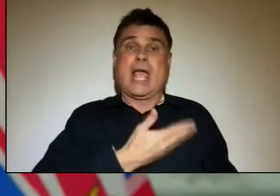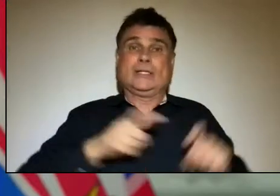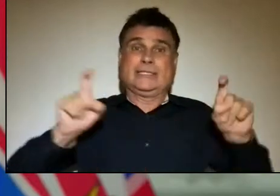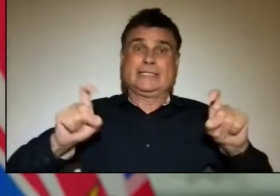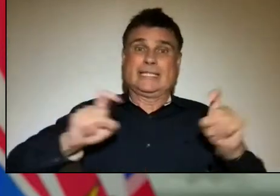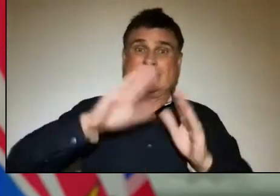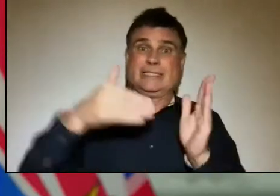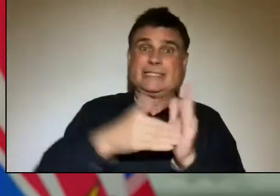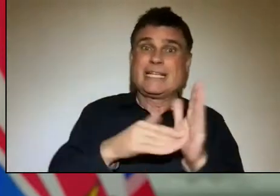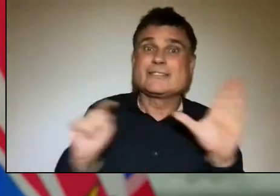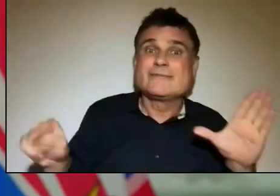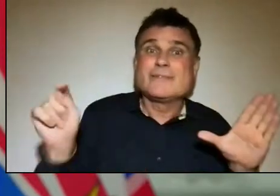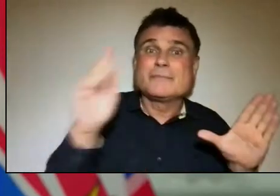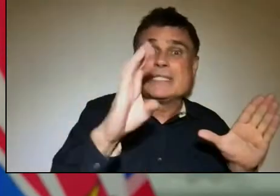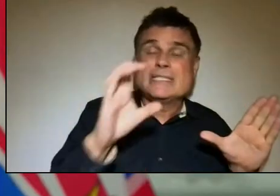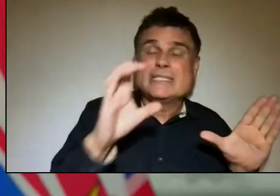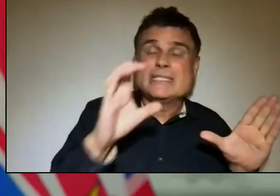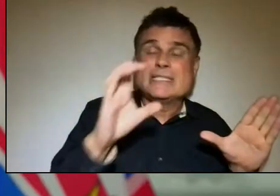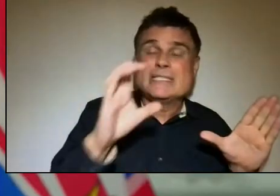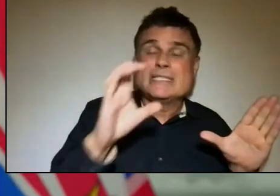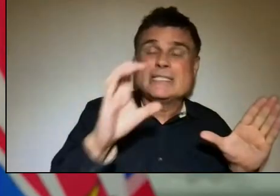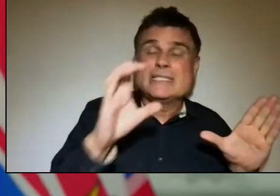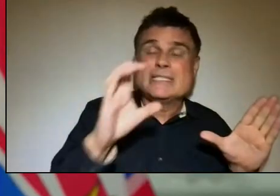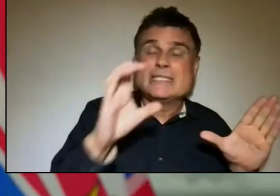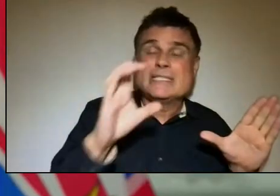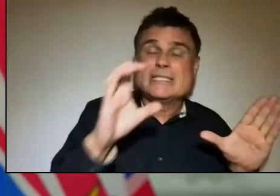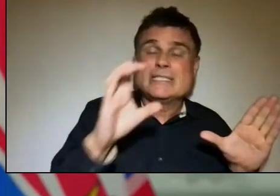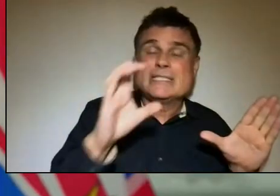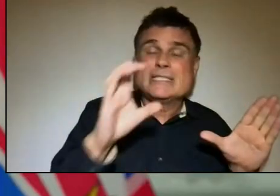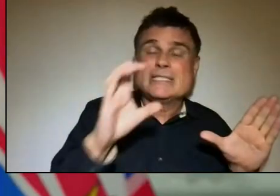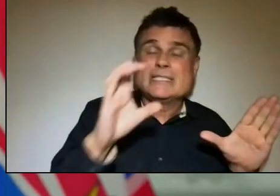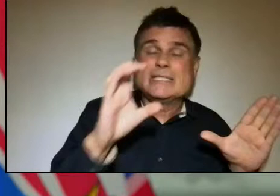their maximum capacity, and we have been doing a lot of testing